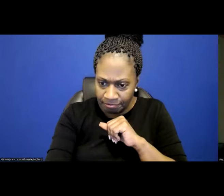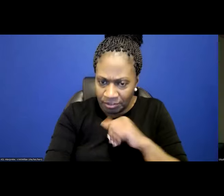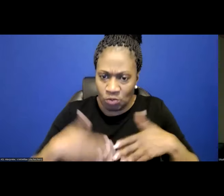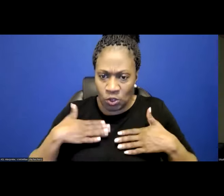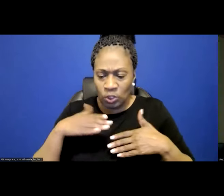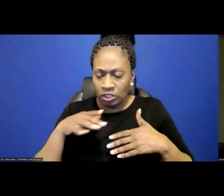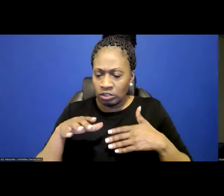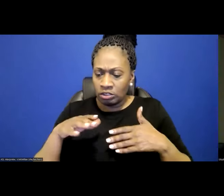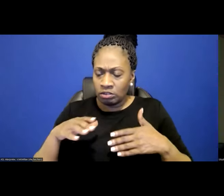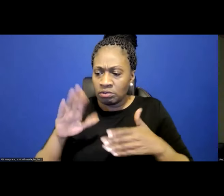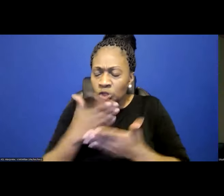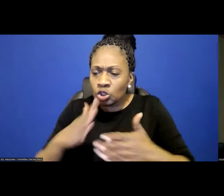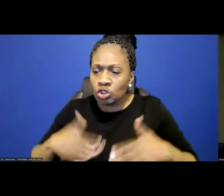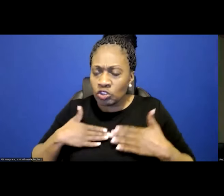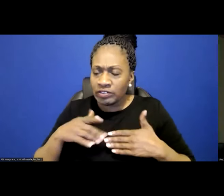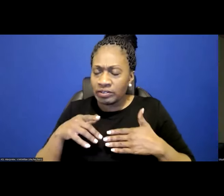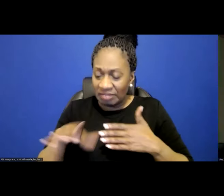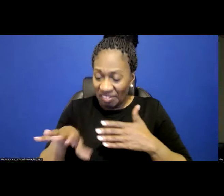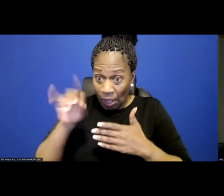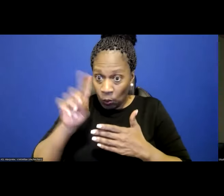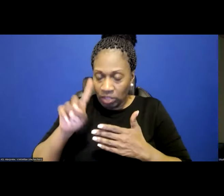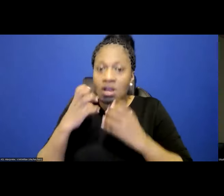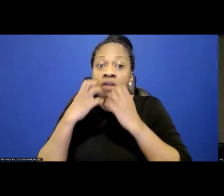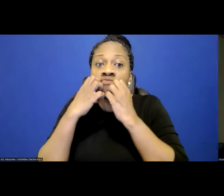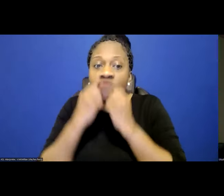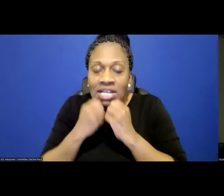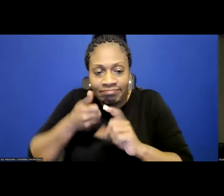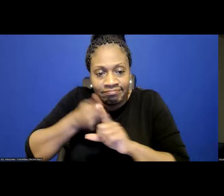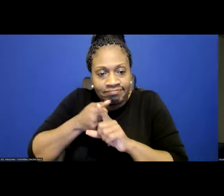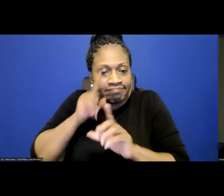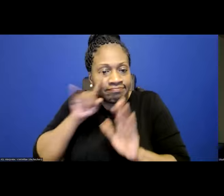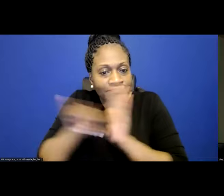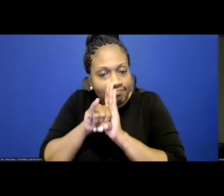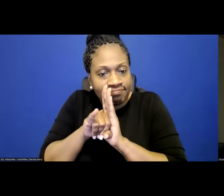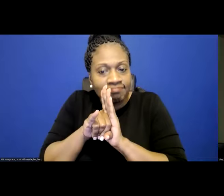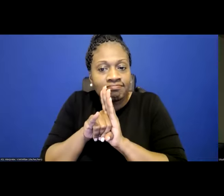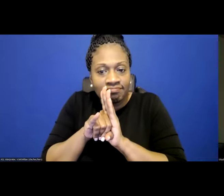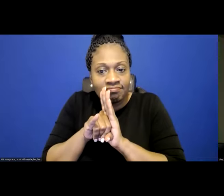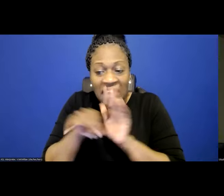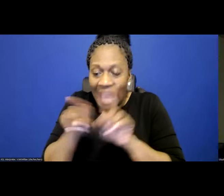and being able to embrace one's identity as a disabled person